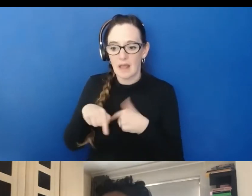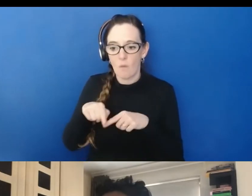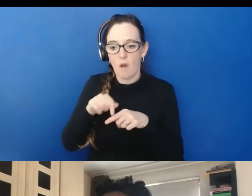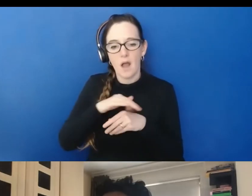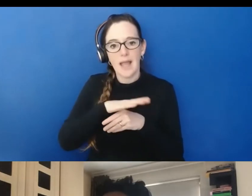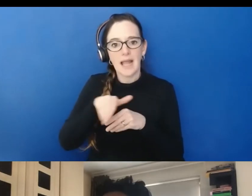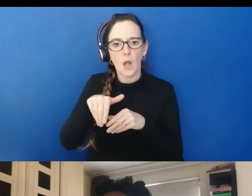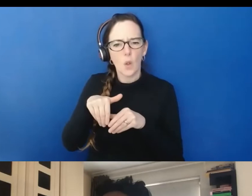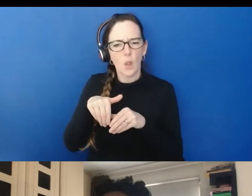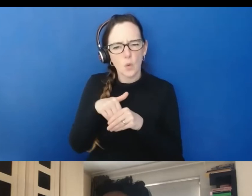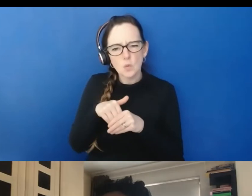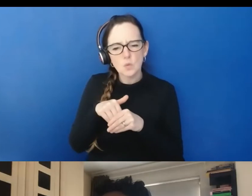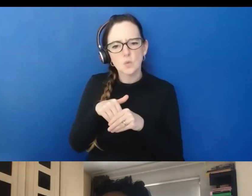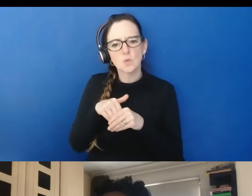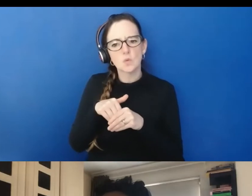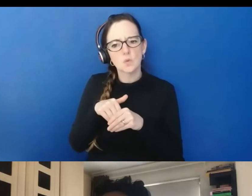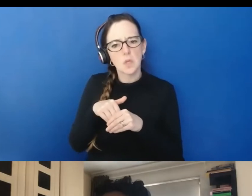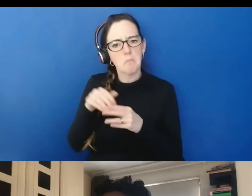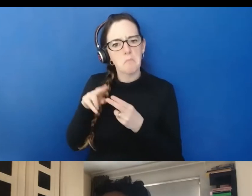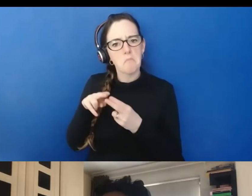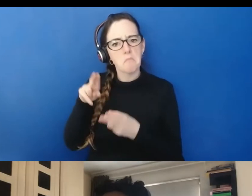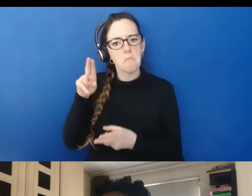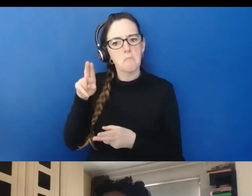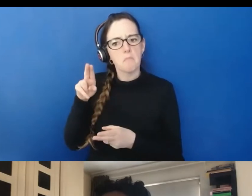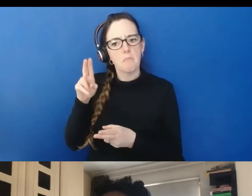also maybe a little bit of a problem of the left wing.